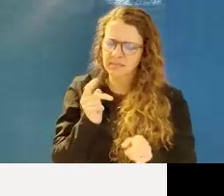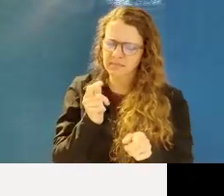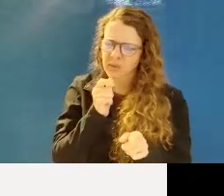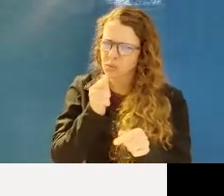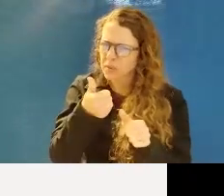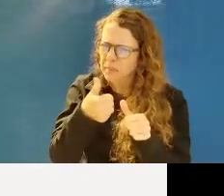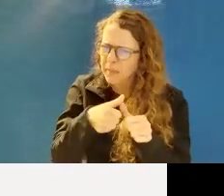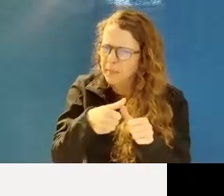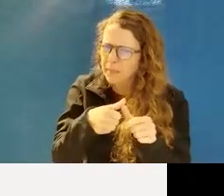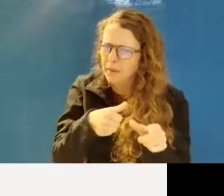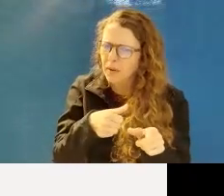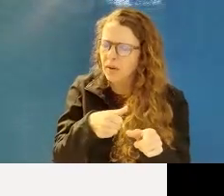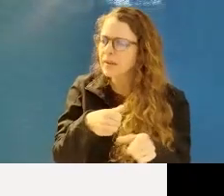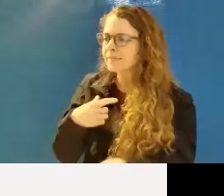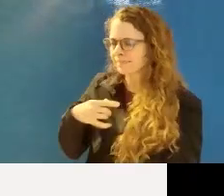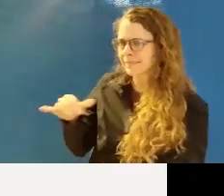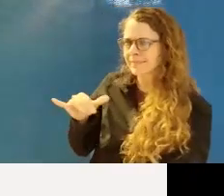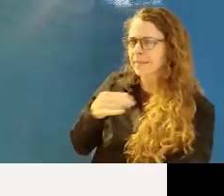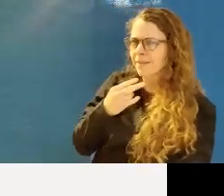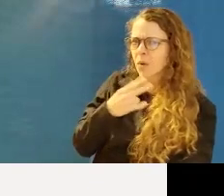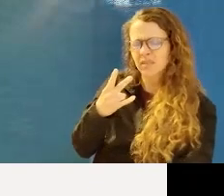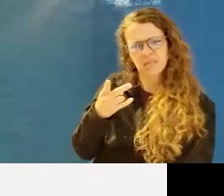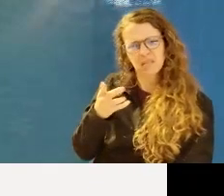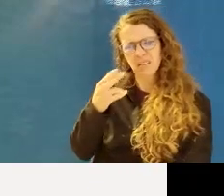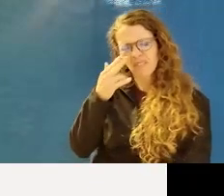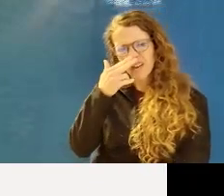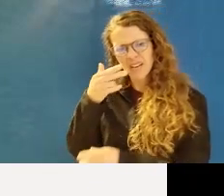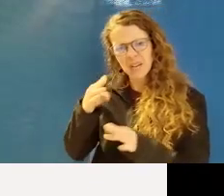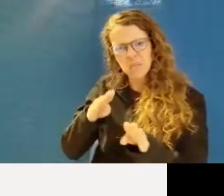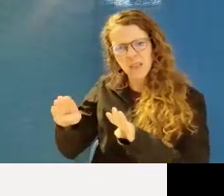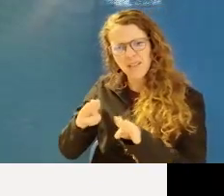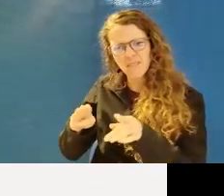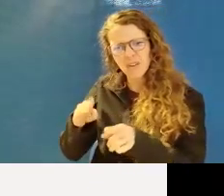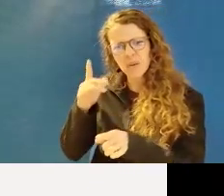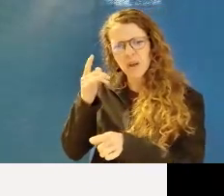Yeah. Yeah, I didn't either. It's kind of an odd behavior, too, because I work in, two different